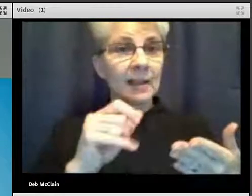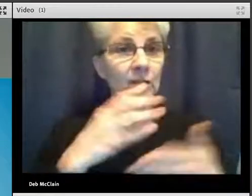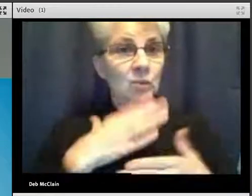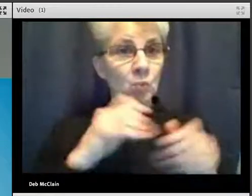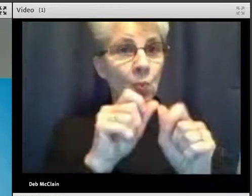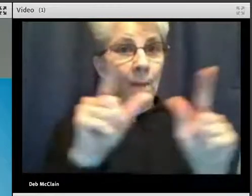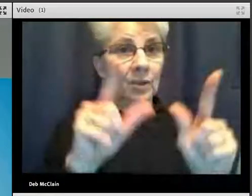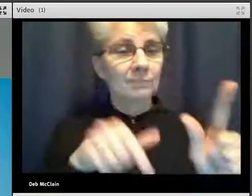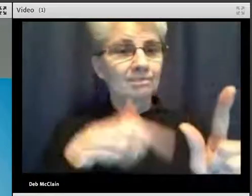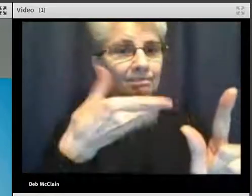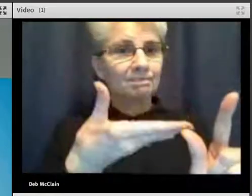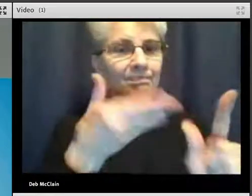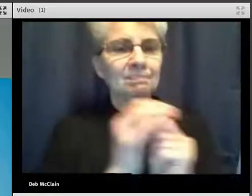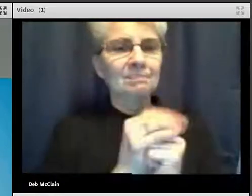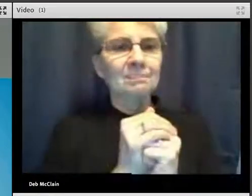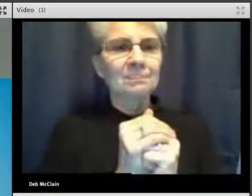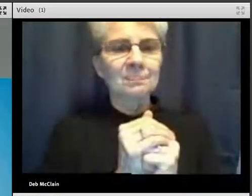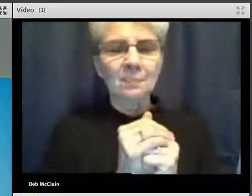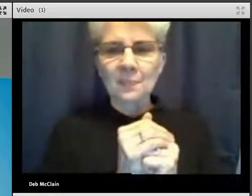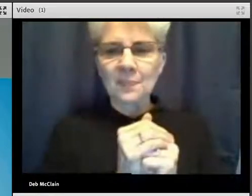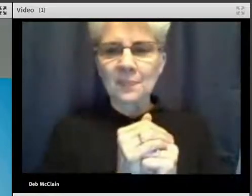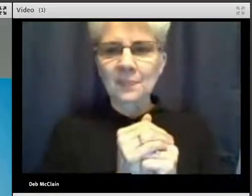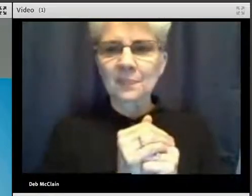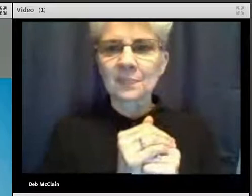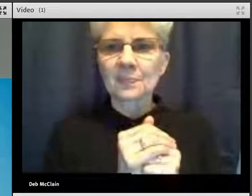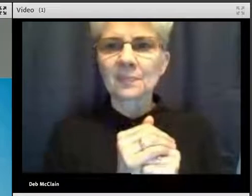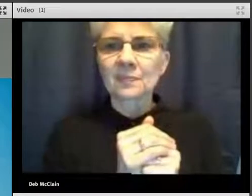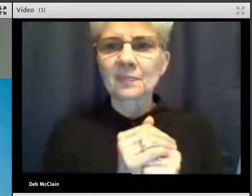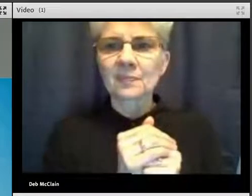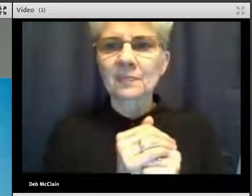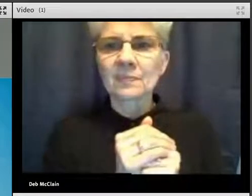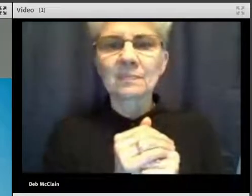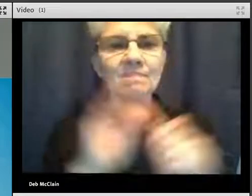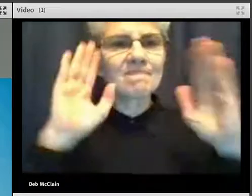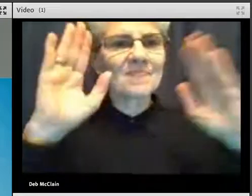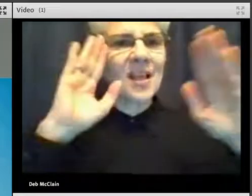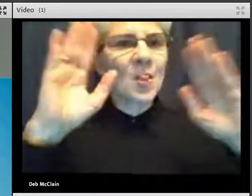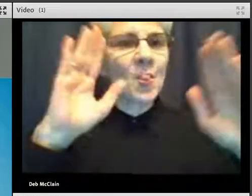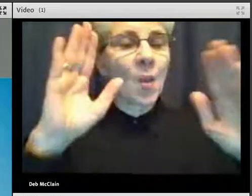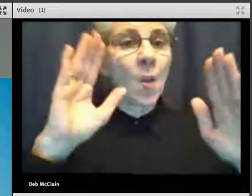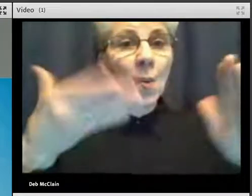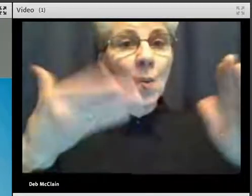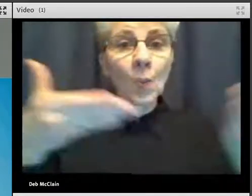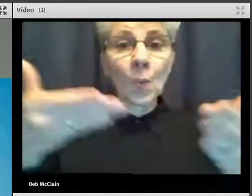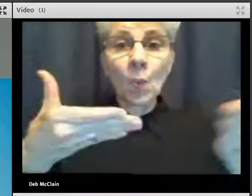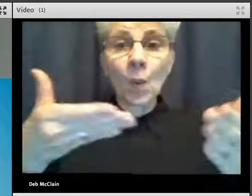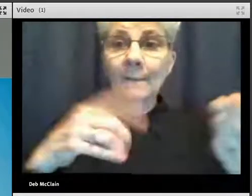and enjoy her webinar this afternoon. Diana. Silveira: Hi, everybody, and welcome to Alt Tags.